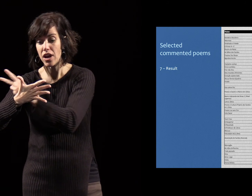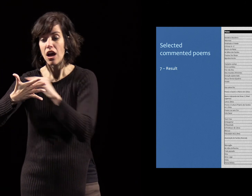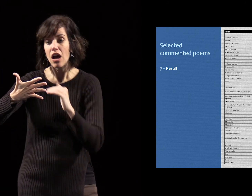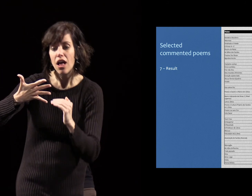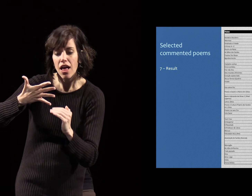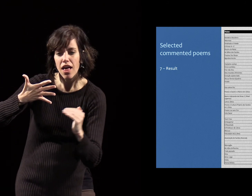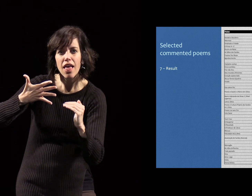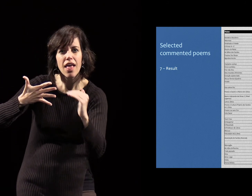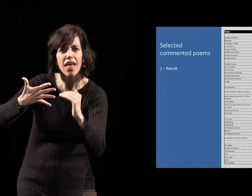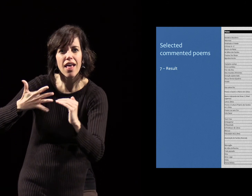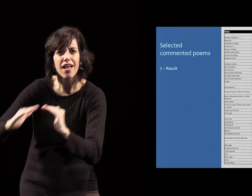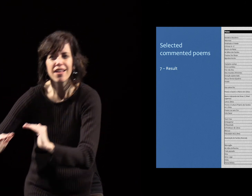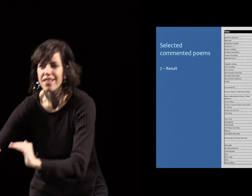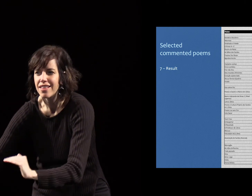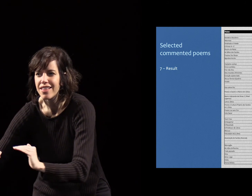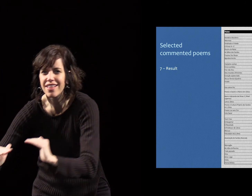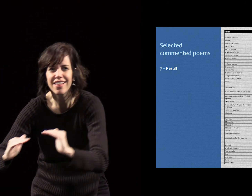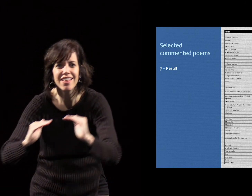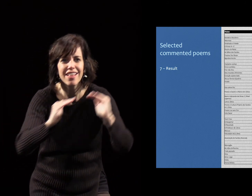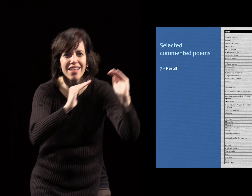Different topics, different subjects.